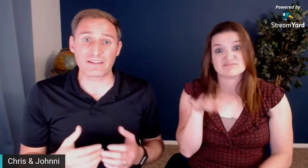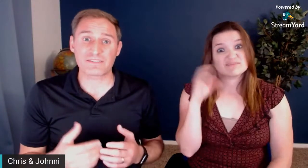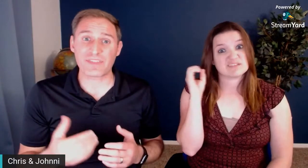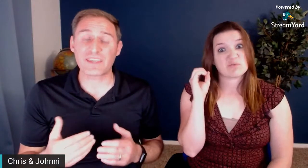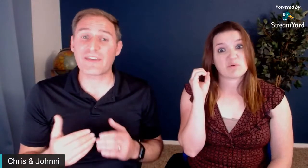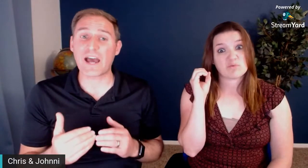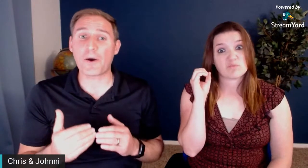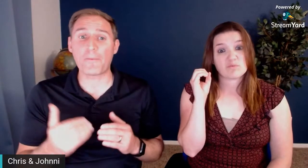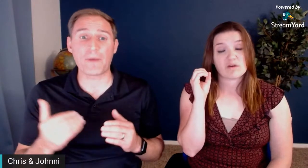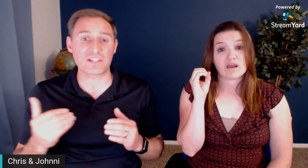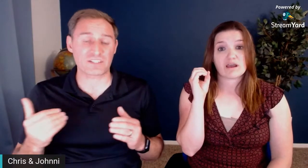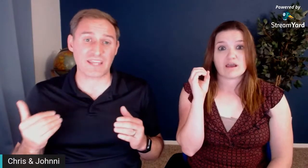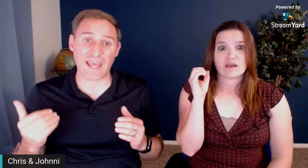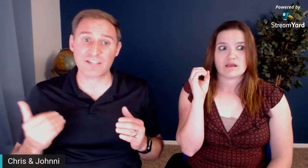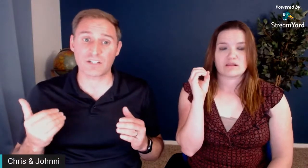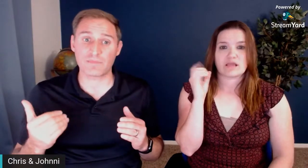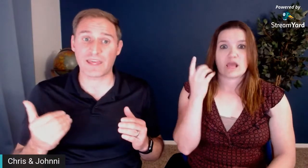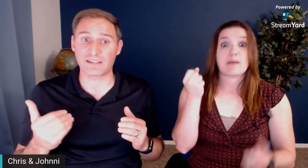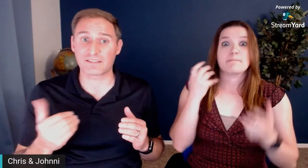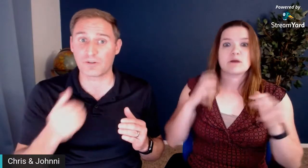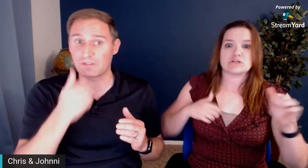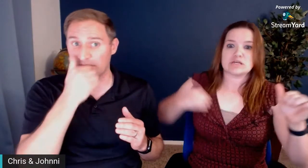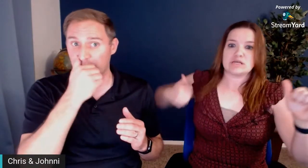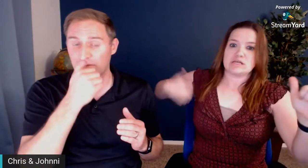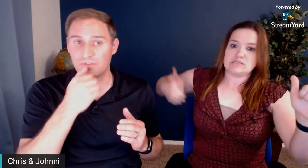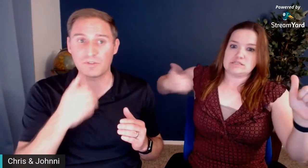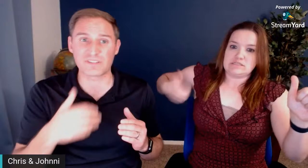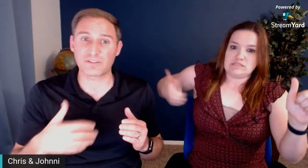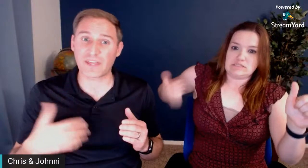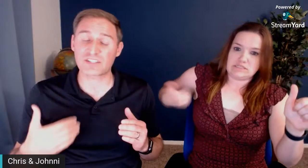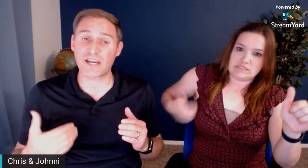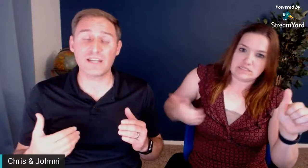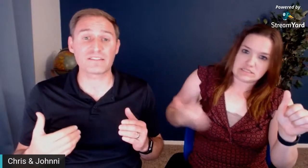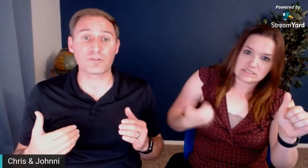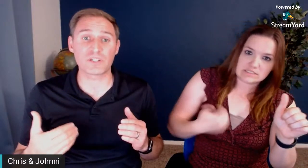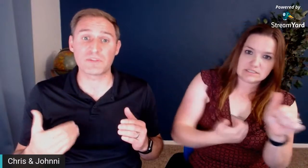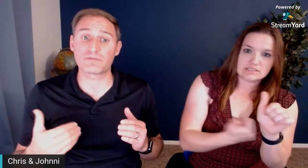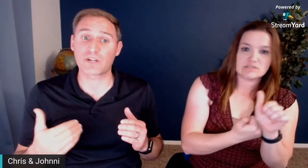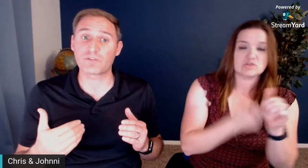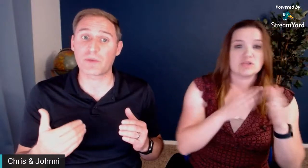just think of how much catch-up that is going to do and so that child is going to be forever behind